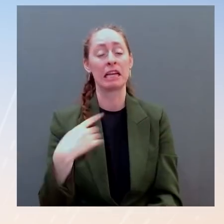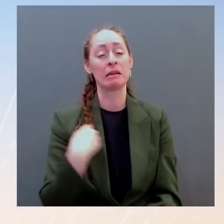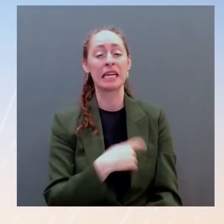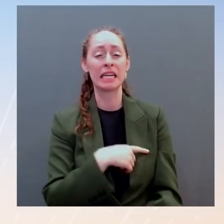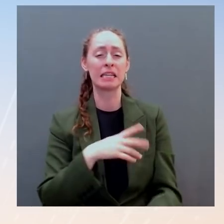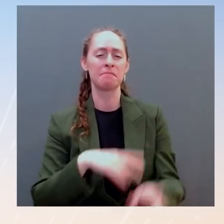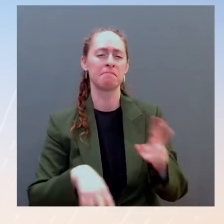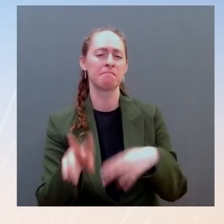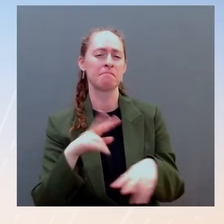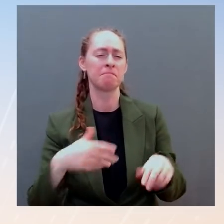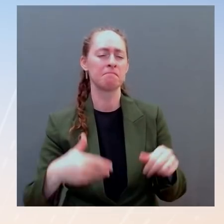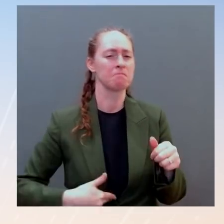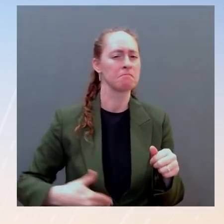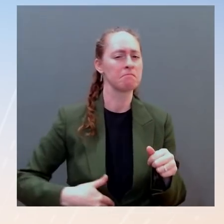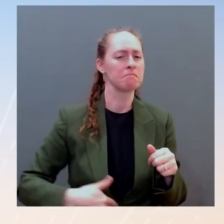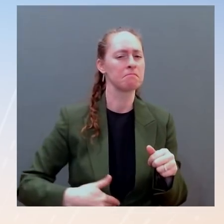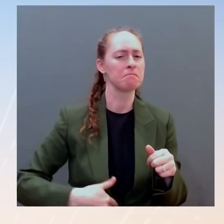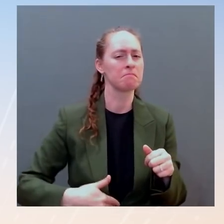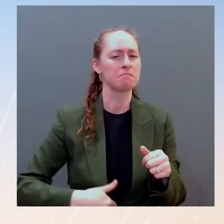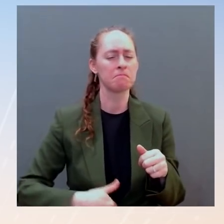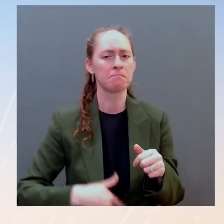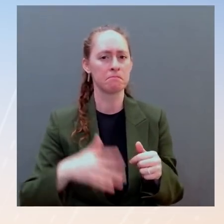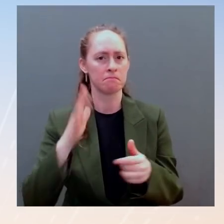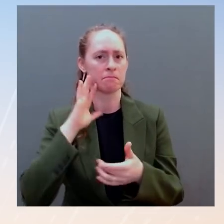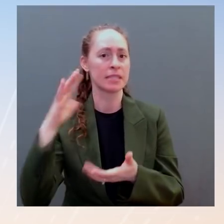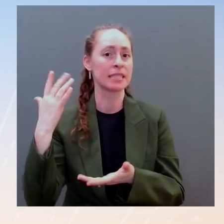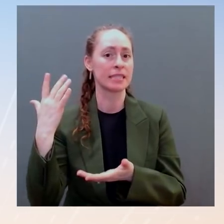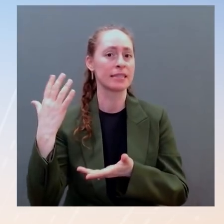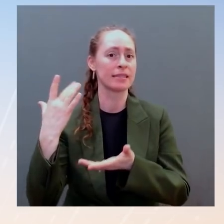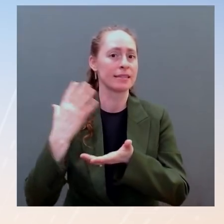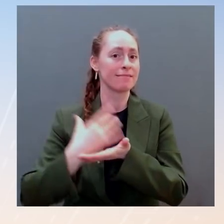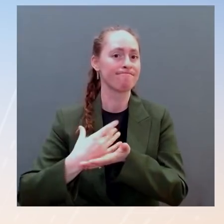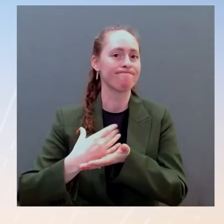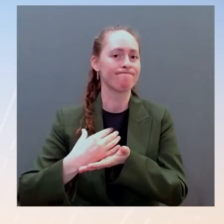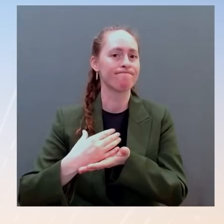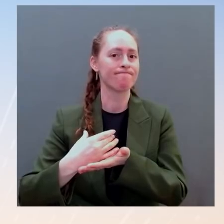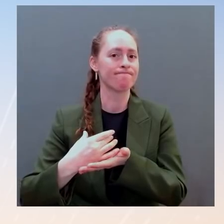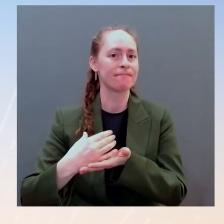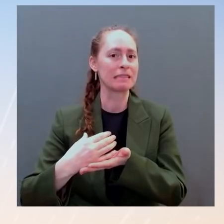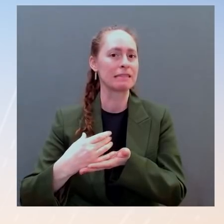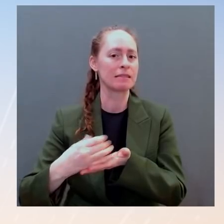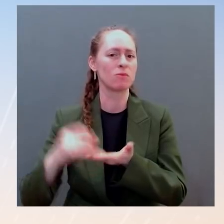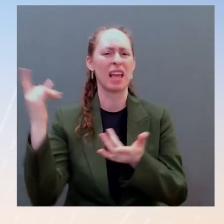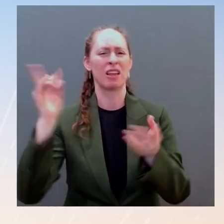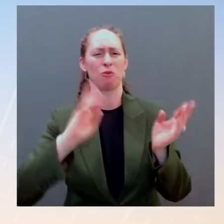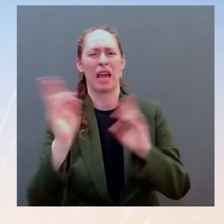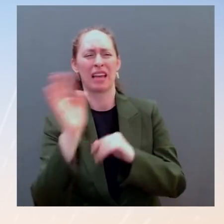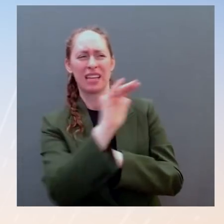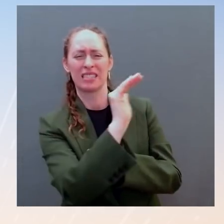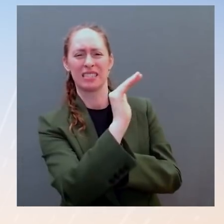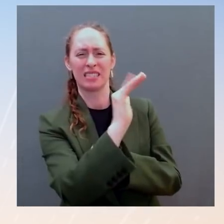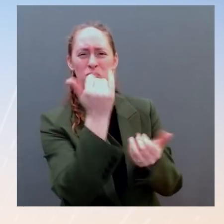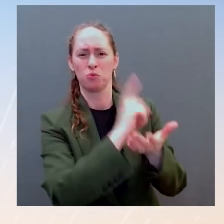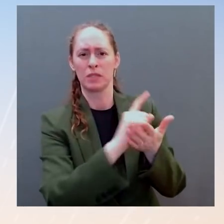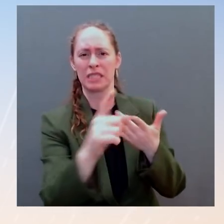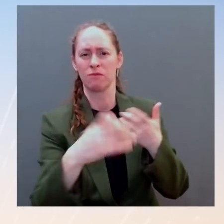So that's why he's going to put forward a new package this week. The Press: And on student debt cancellation: Yesterday, Senator Elizabeth Warren said